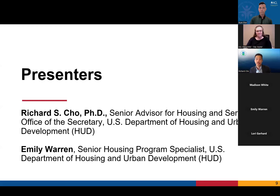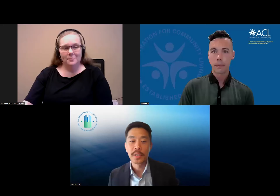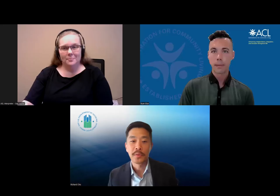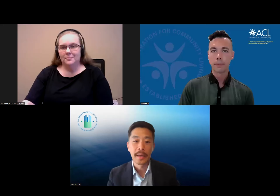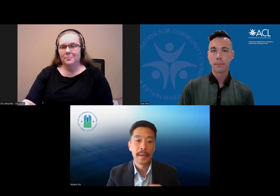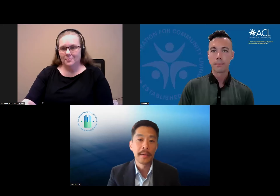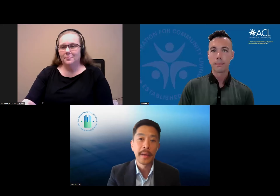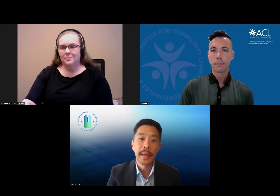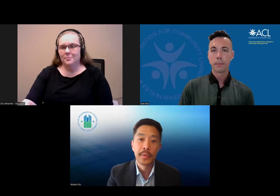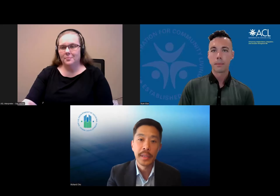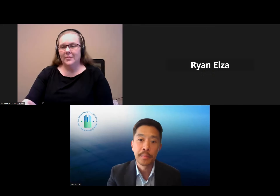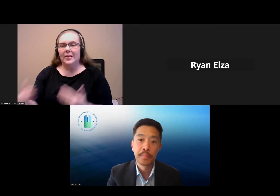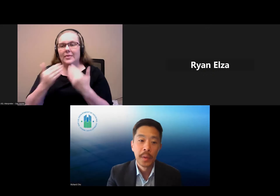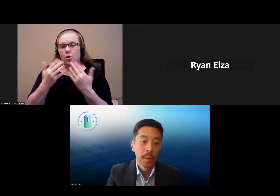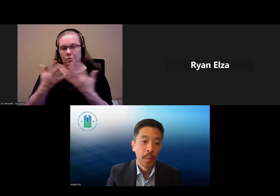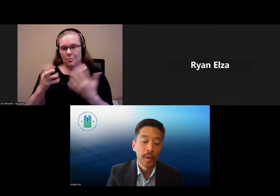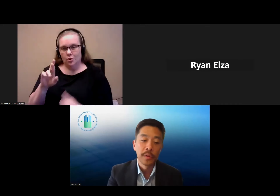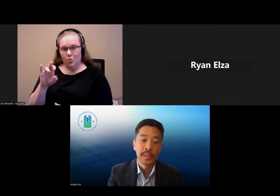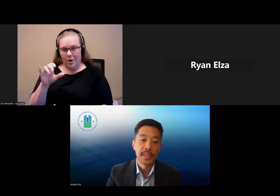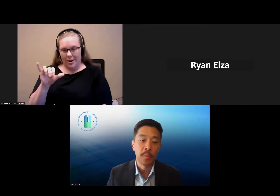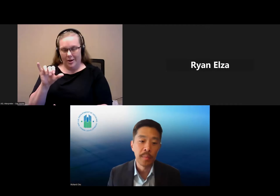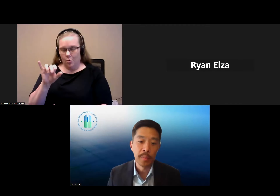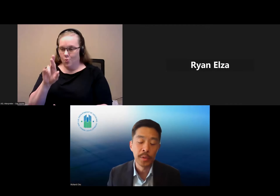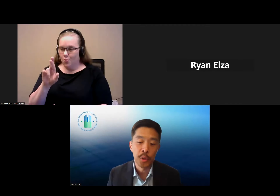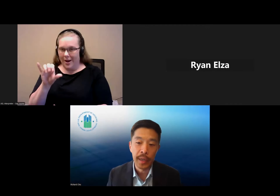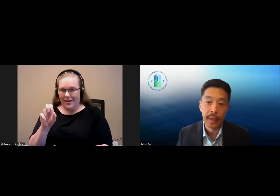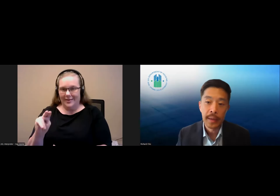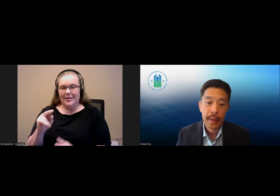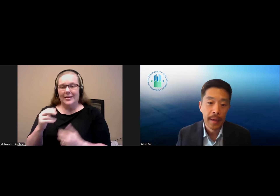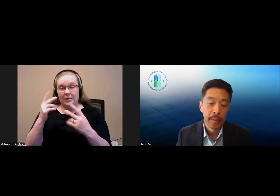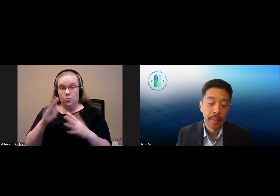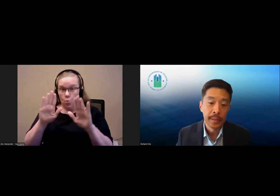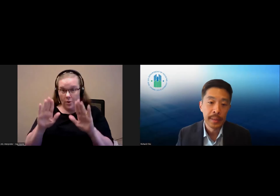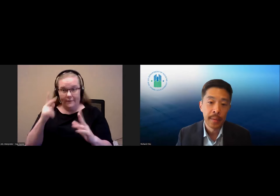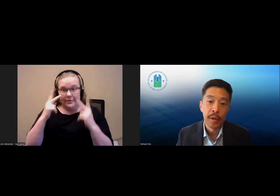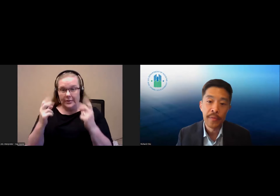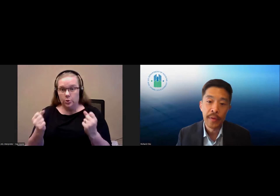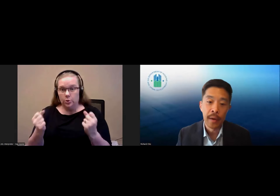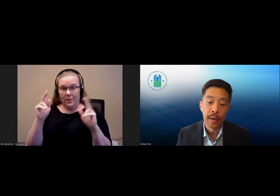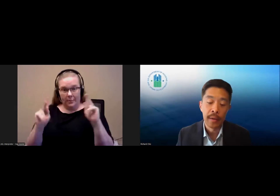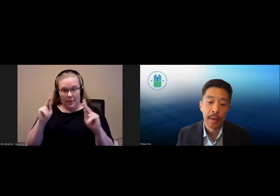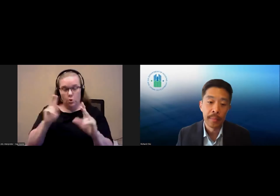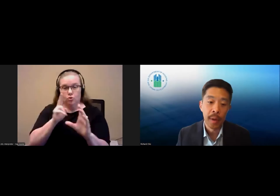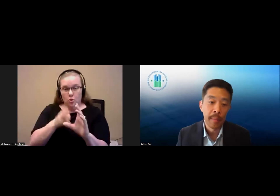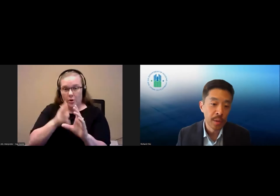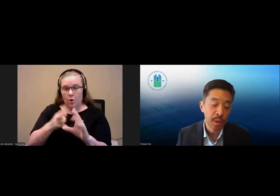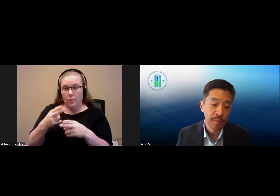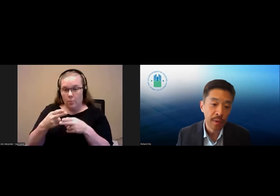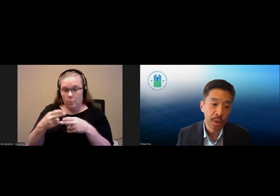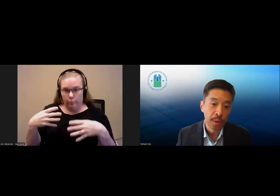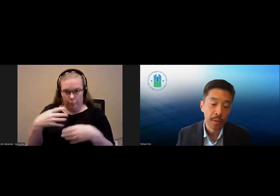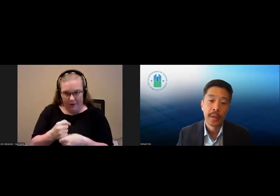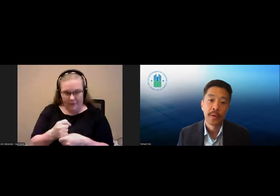Ryan. Really wonderful to see so many people joining this briefing on our mainstream voucher